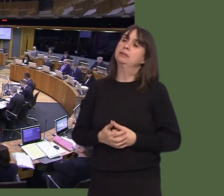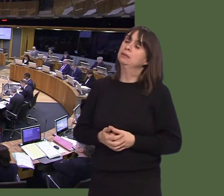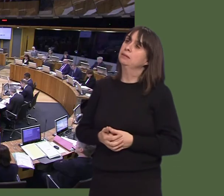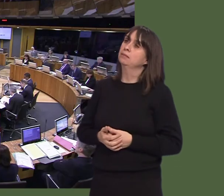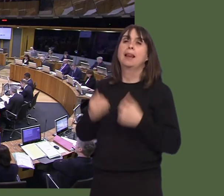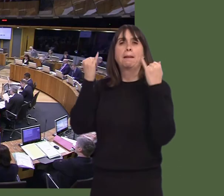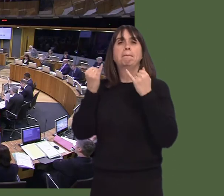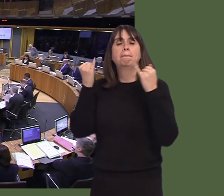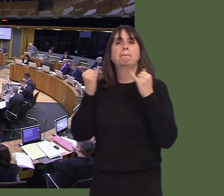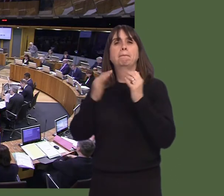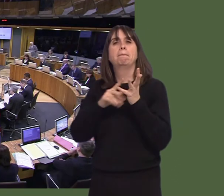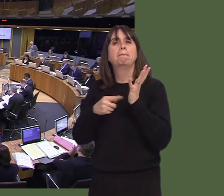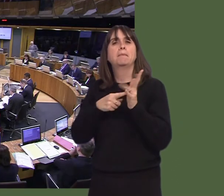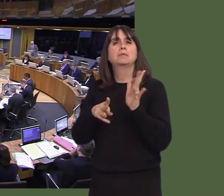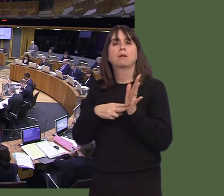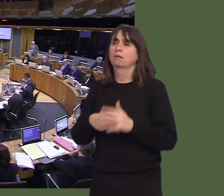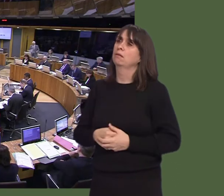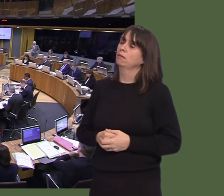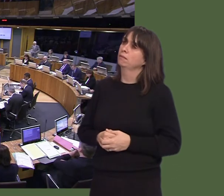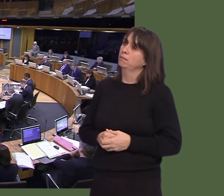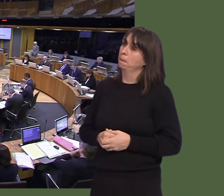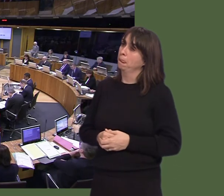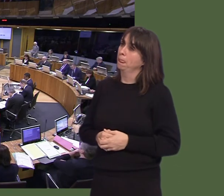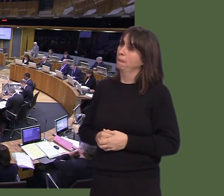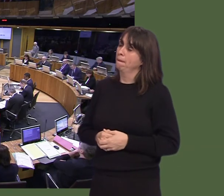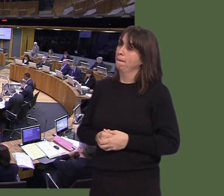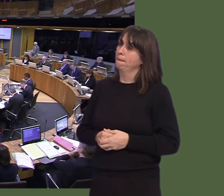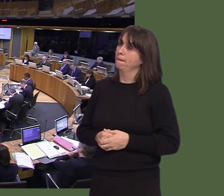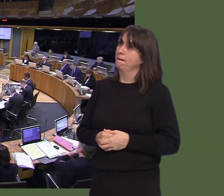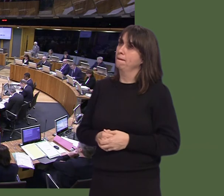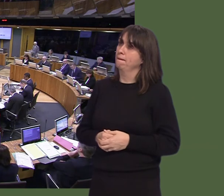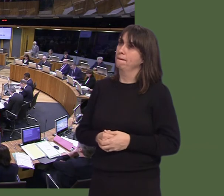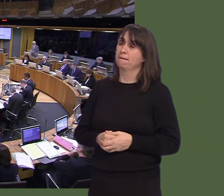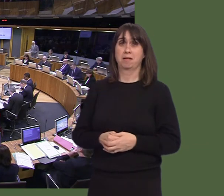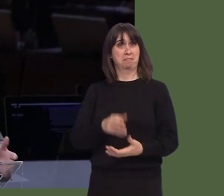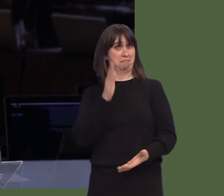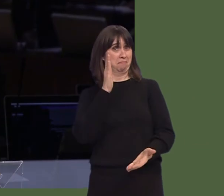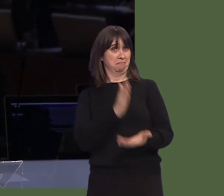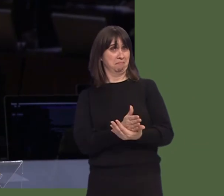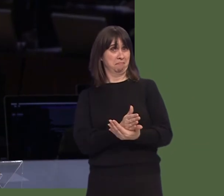is no kind of delay in Holyhead, Pembroke Dock or Fishguard, but that it's also vital